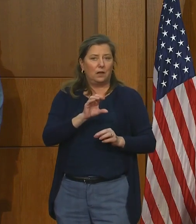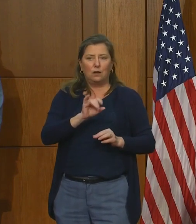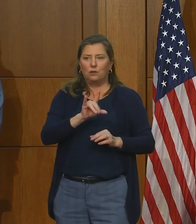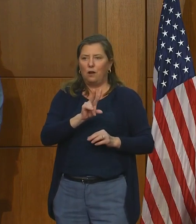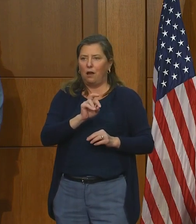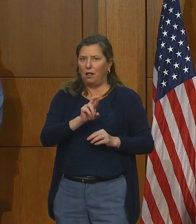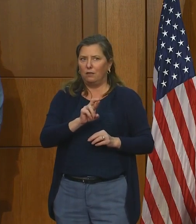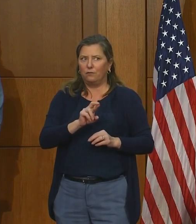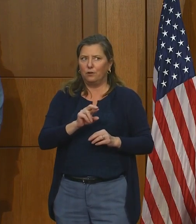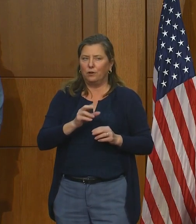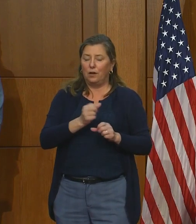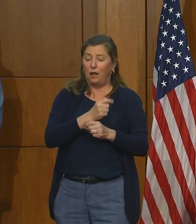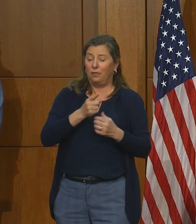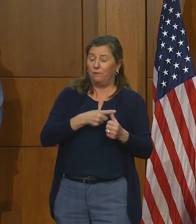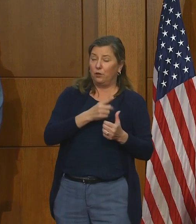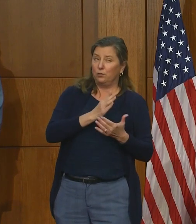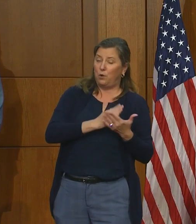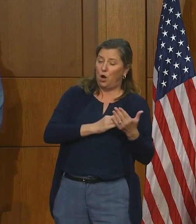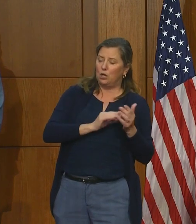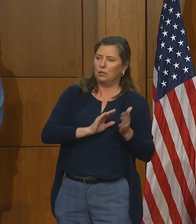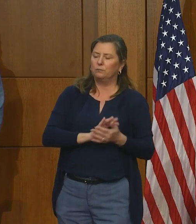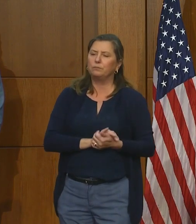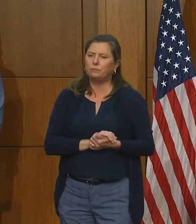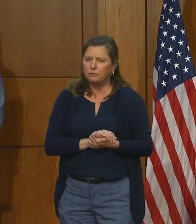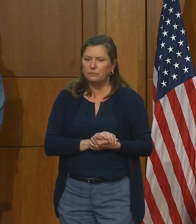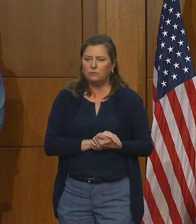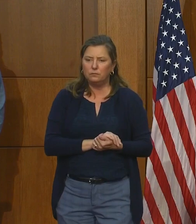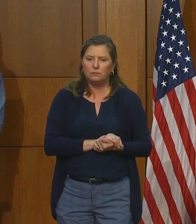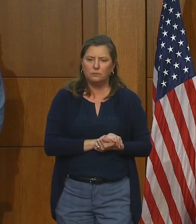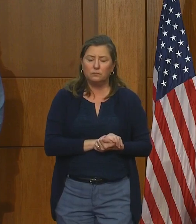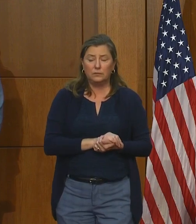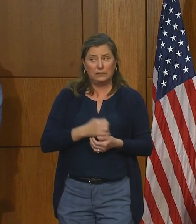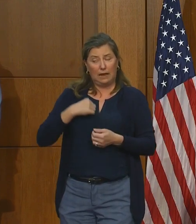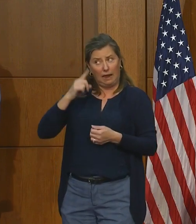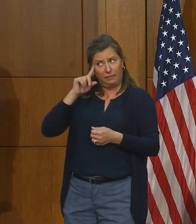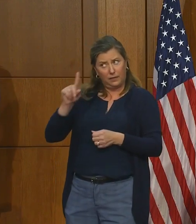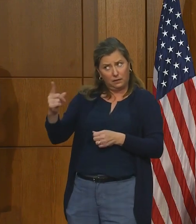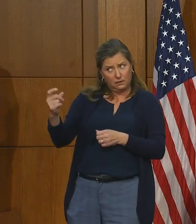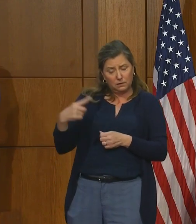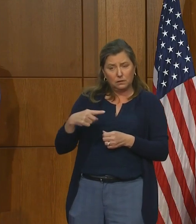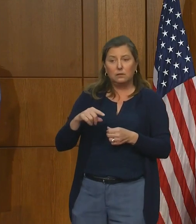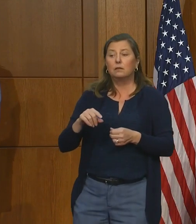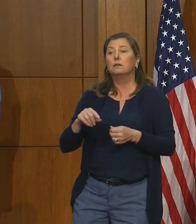AND THE SECOND PART OF THE QUESTION HOPEFULLY DR OLIVER-